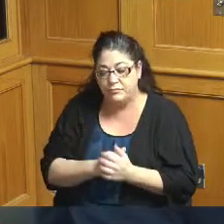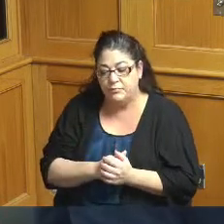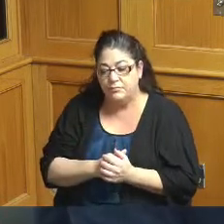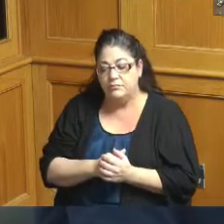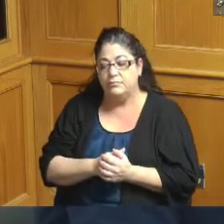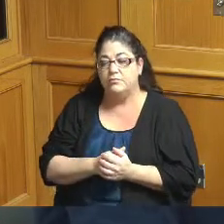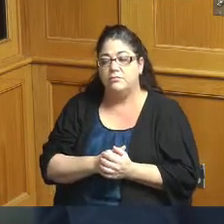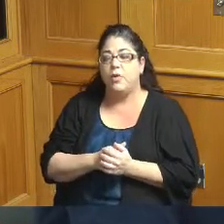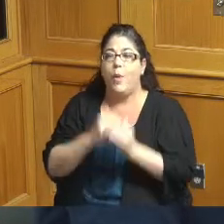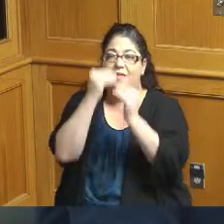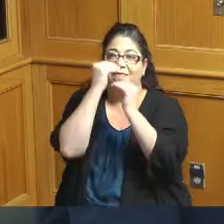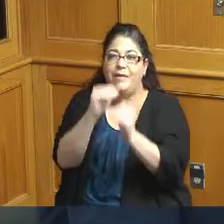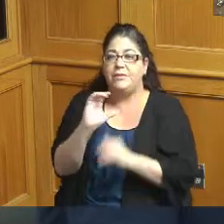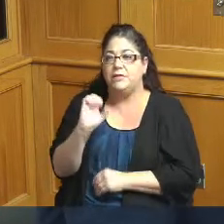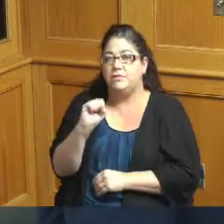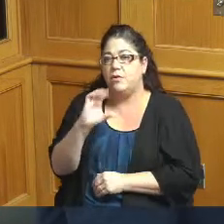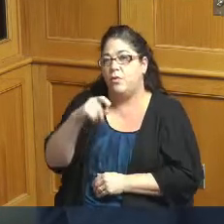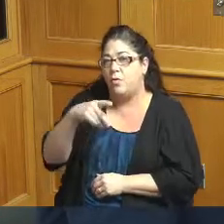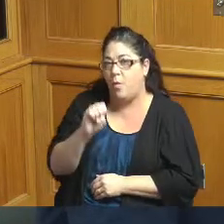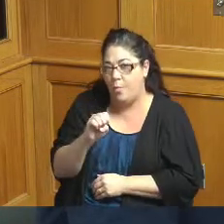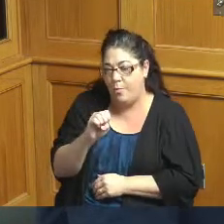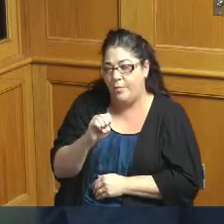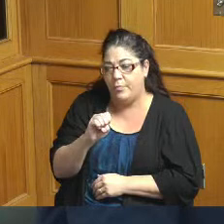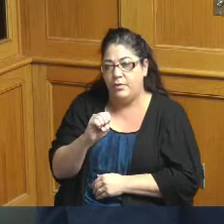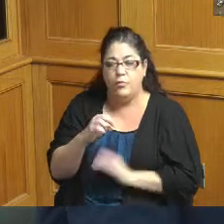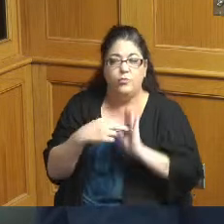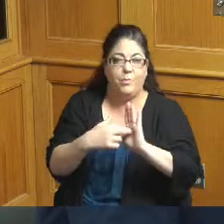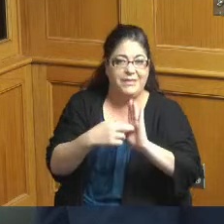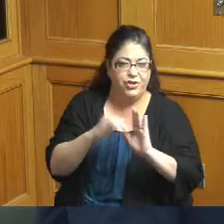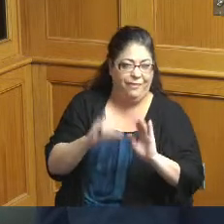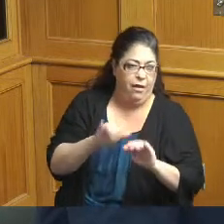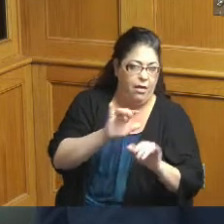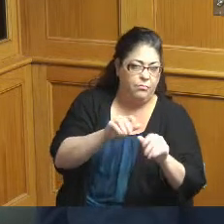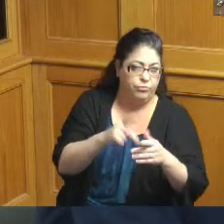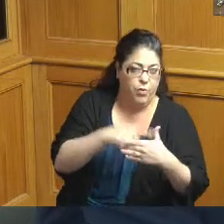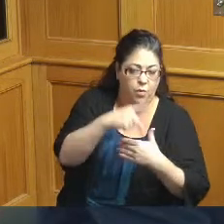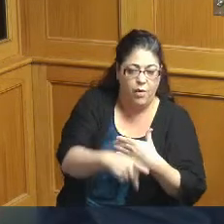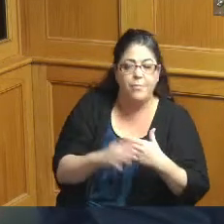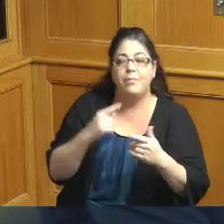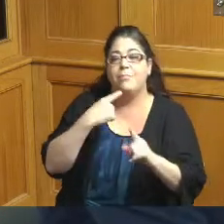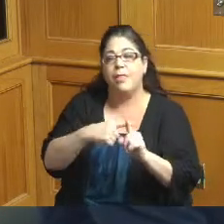limited scope representation we are finding ways to offer additional Services through our court